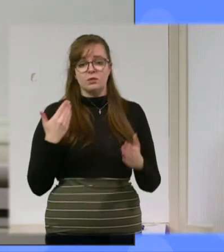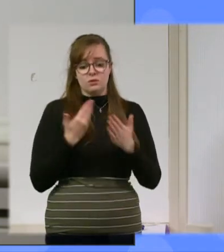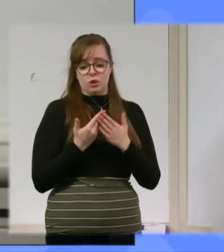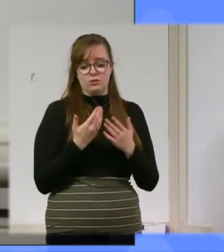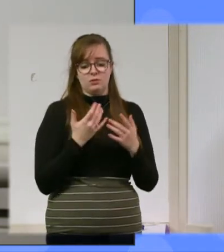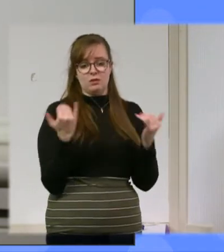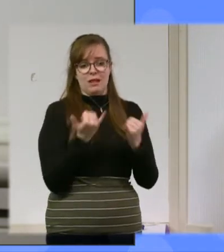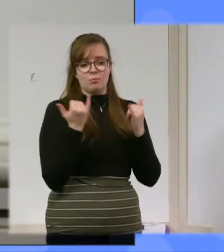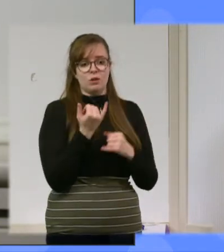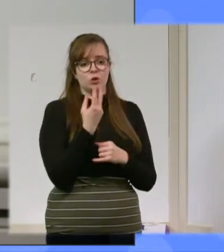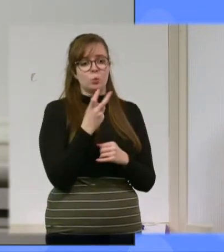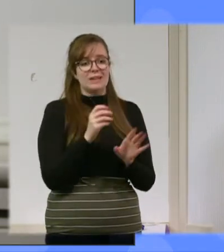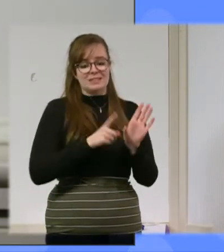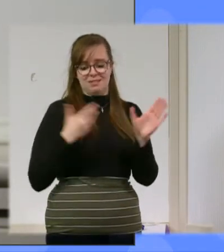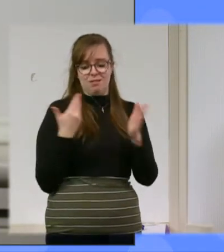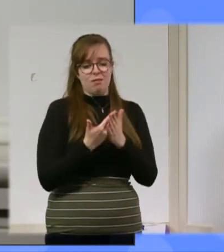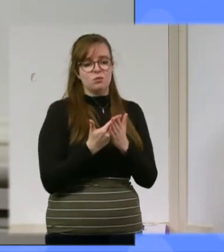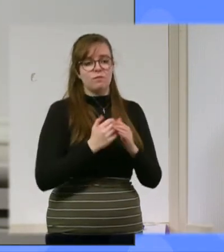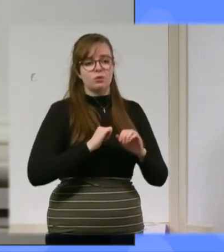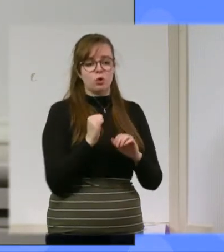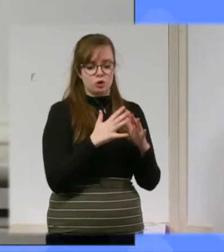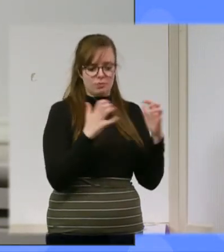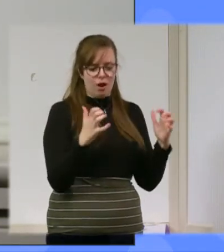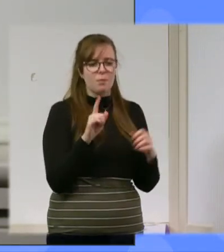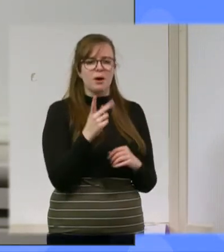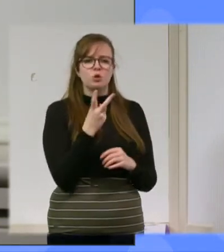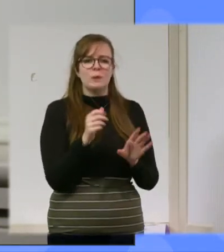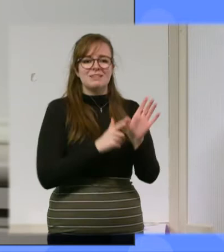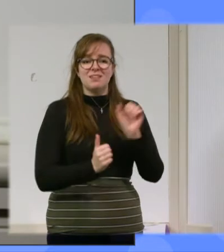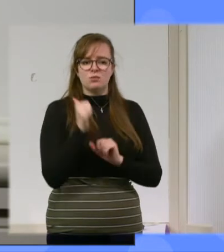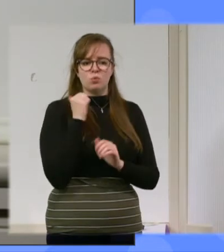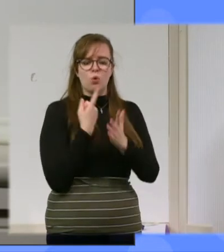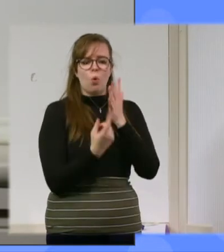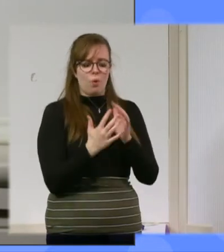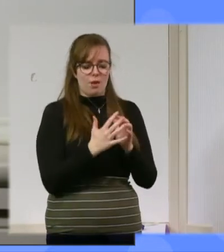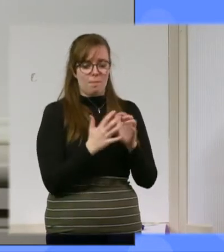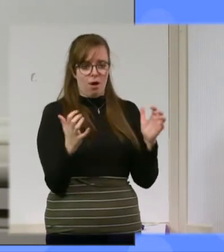Scottish Parliament last year you know 20 odd years ago the only Parliament the